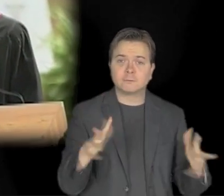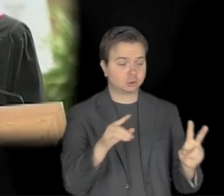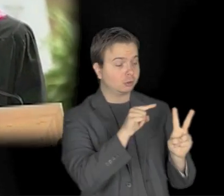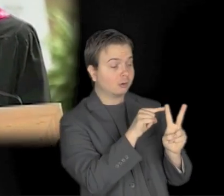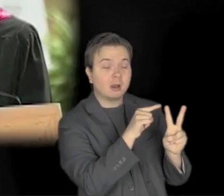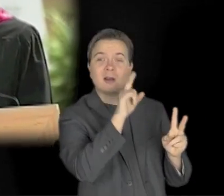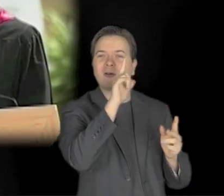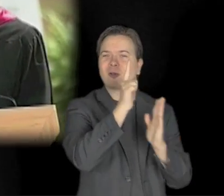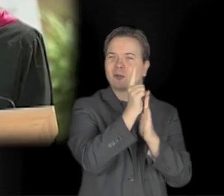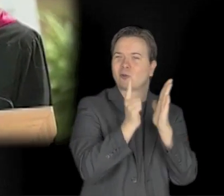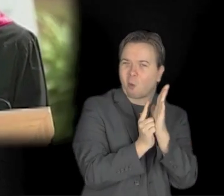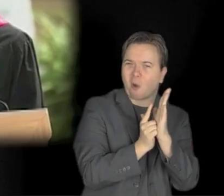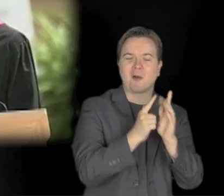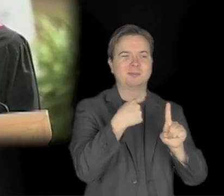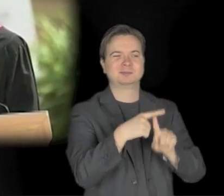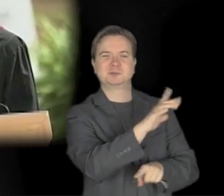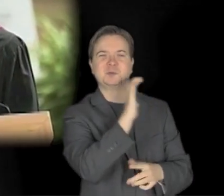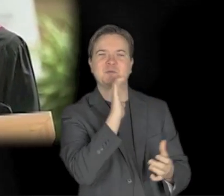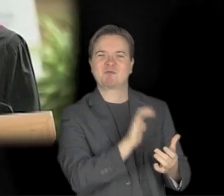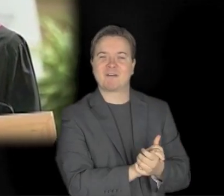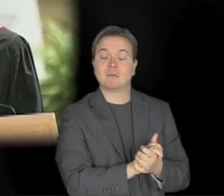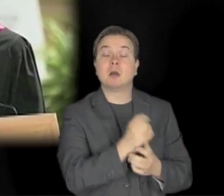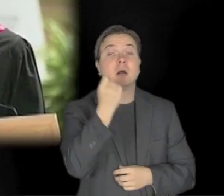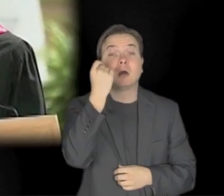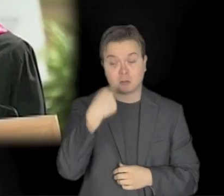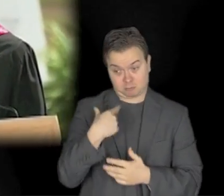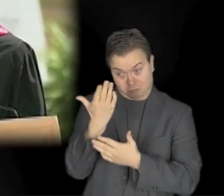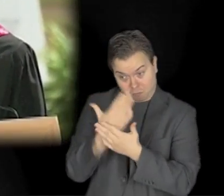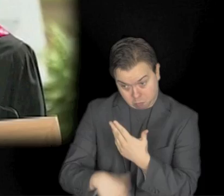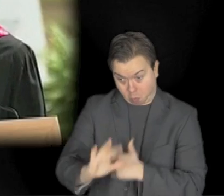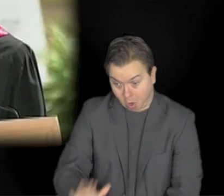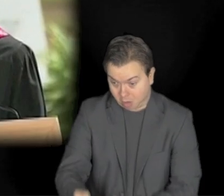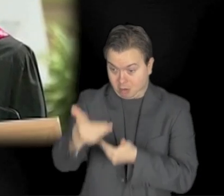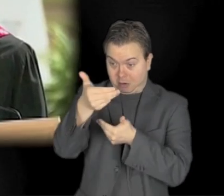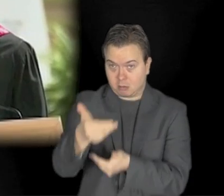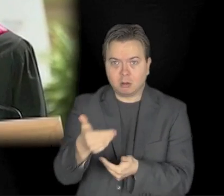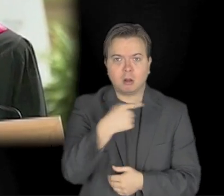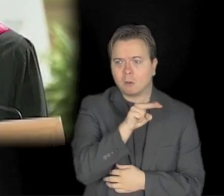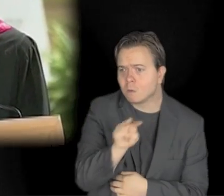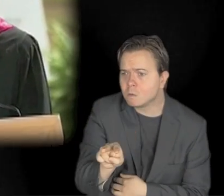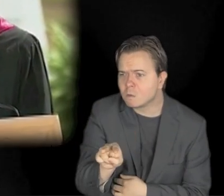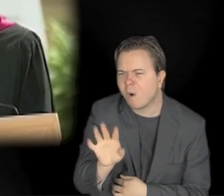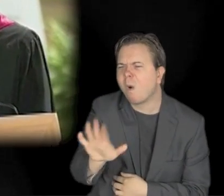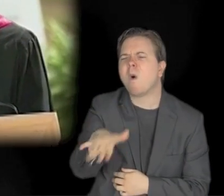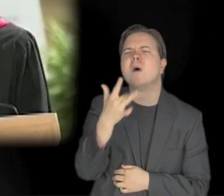Except that when I popped out they decided at the last minute that they really wanted a girl.